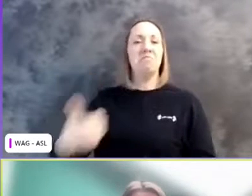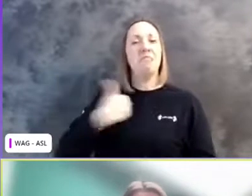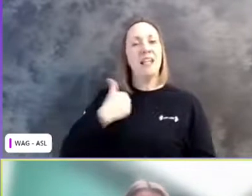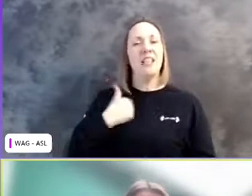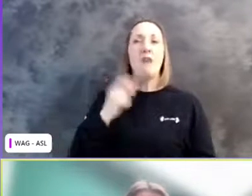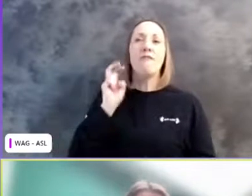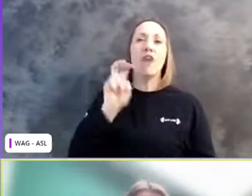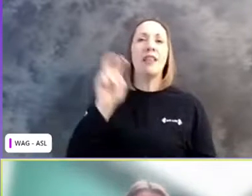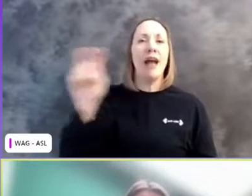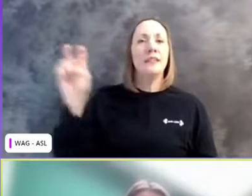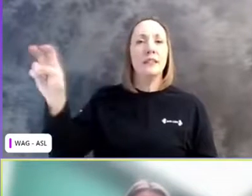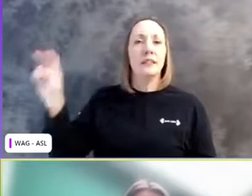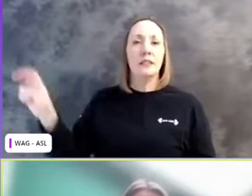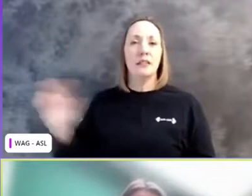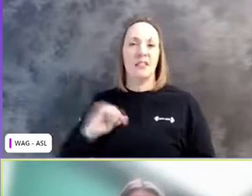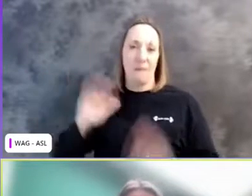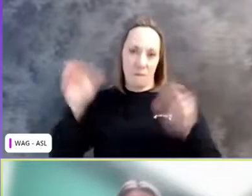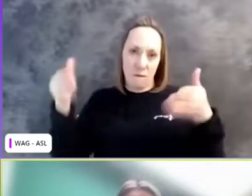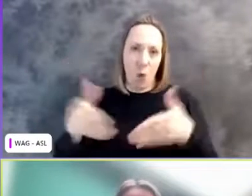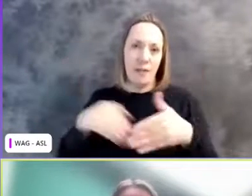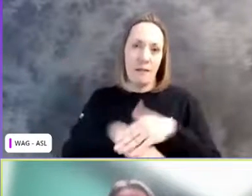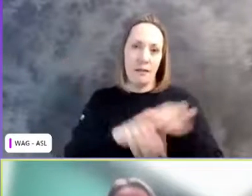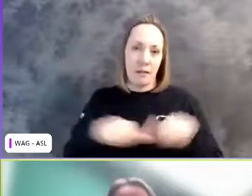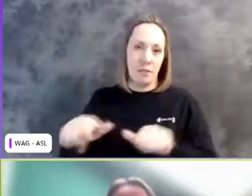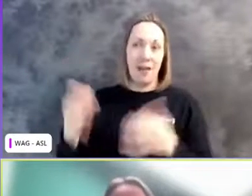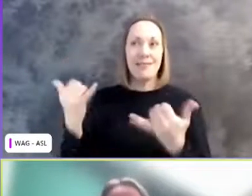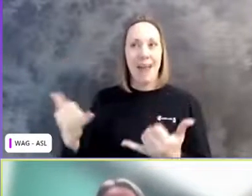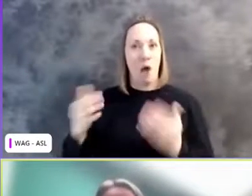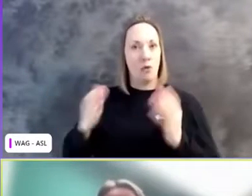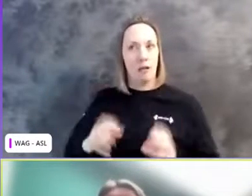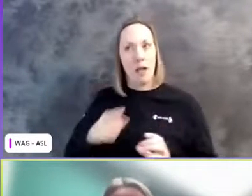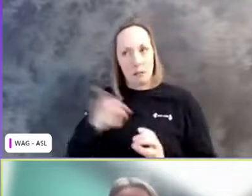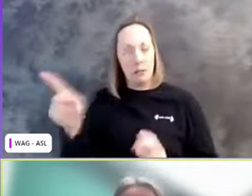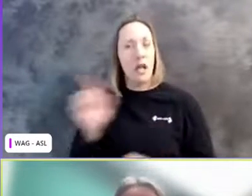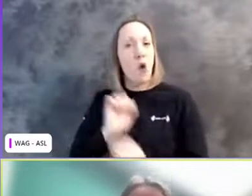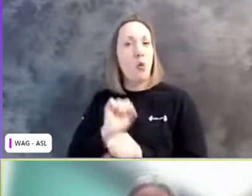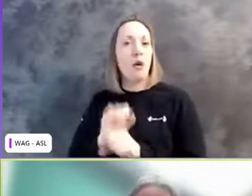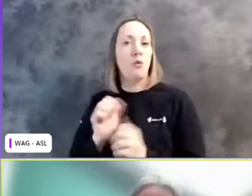running into roadblocks there. Two years I started freelance to work and decided to go